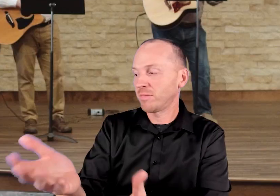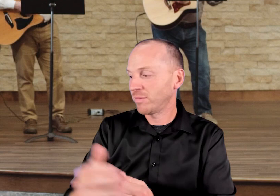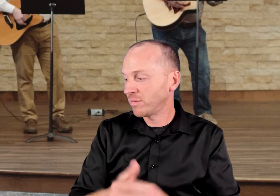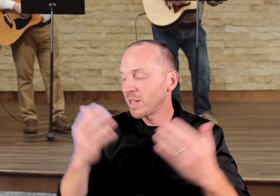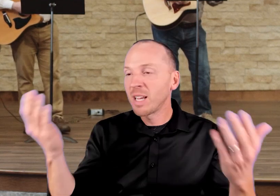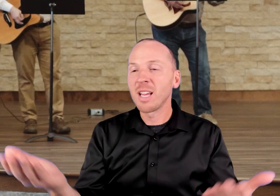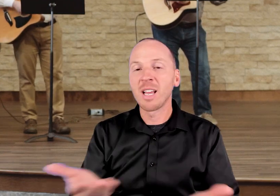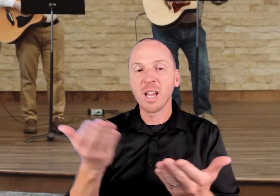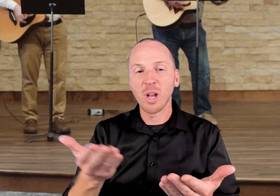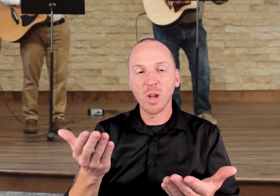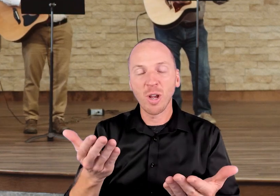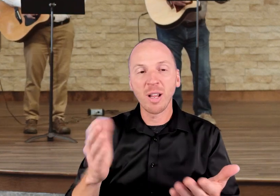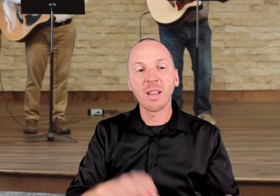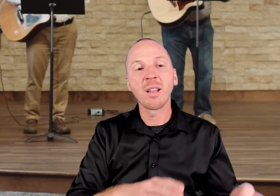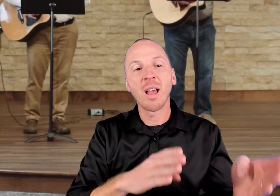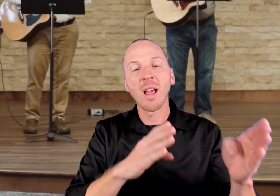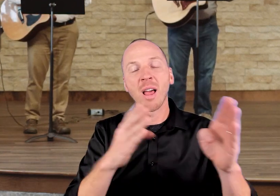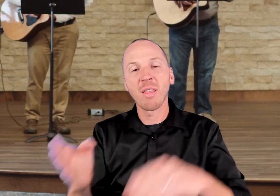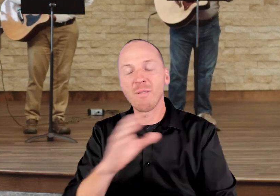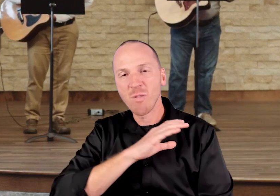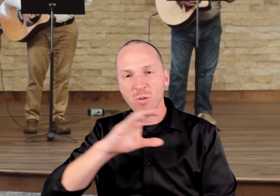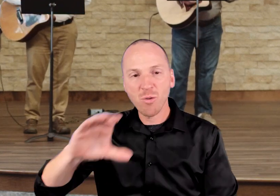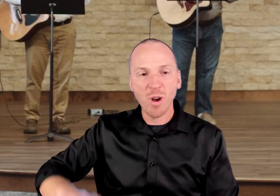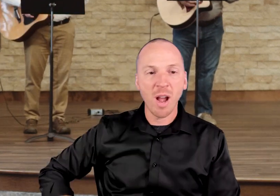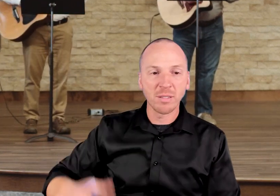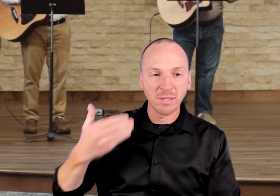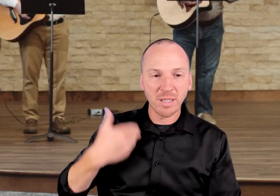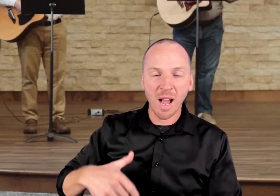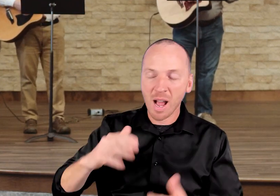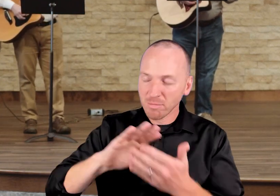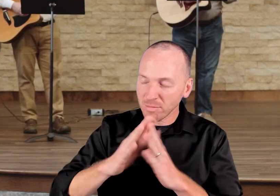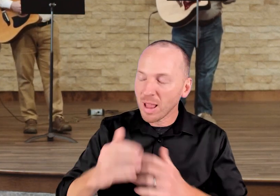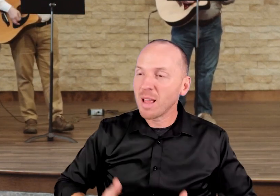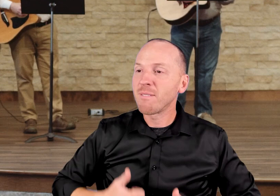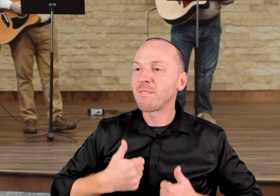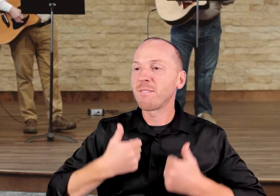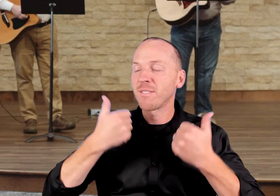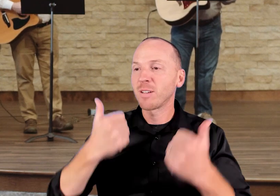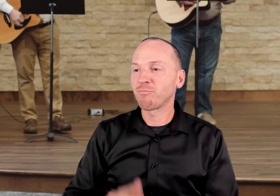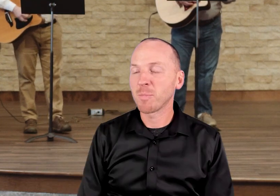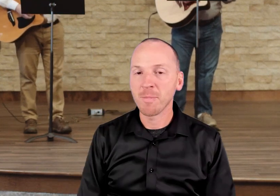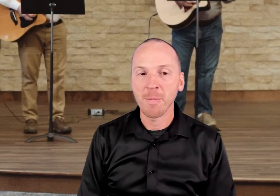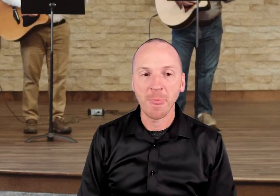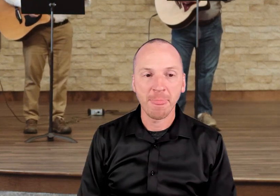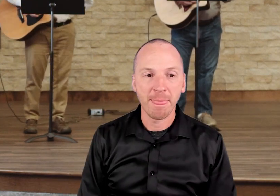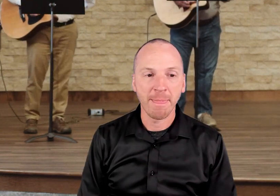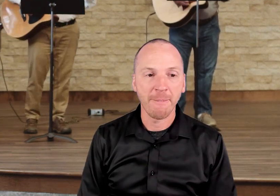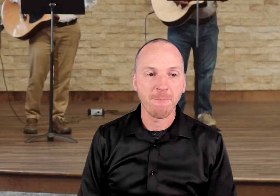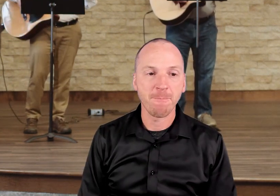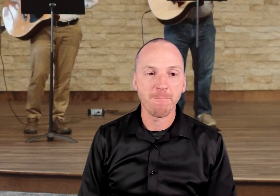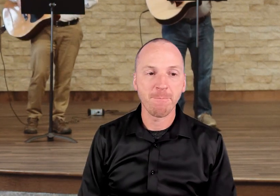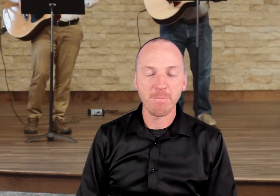Here in the death of Christ I live.